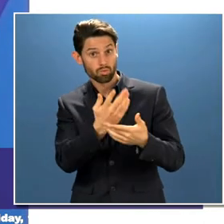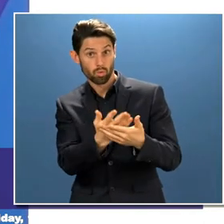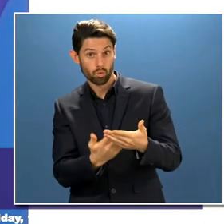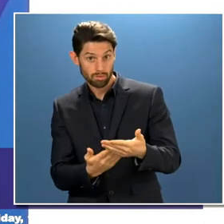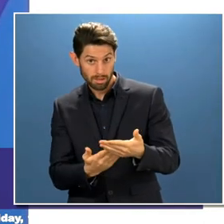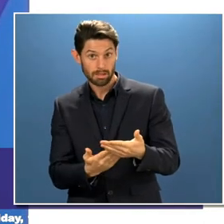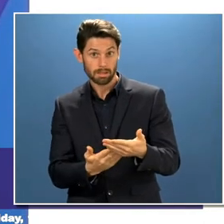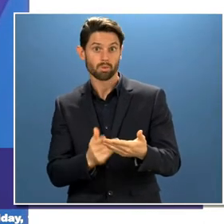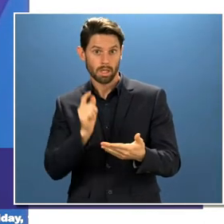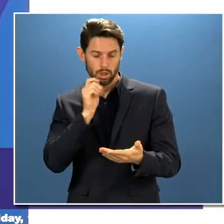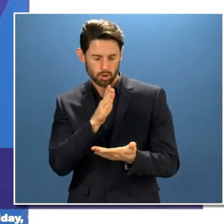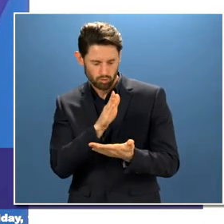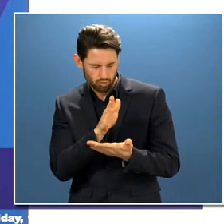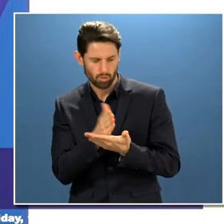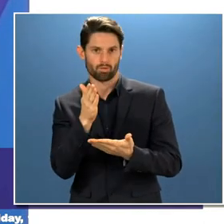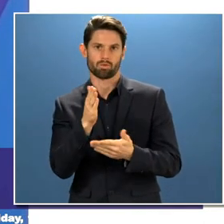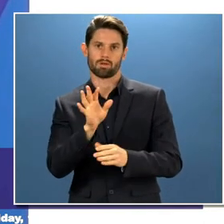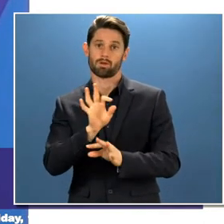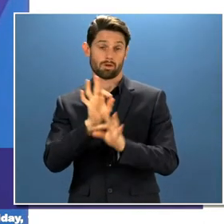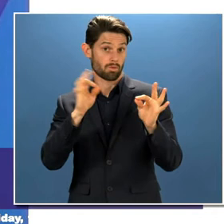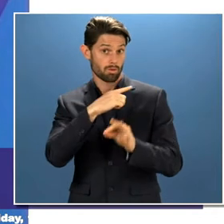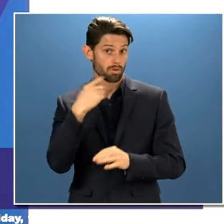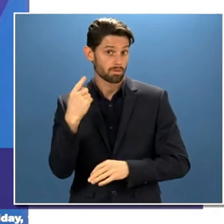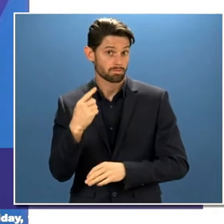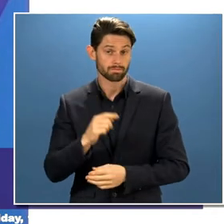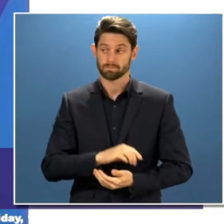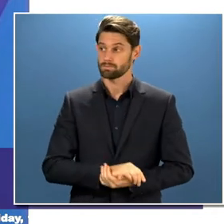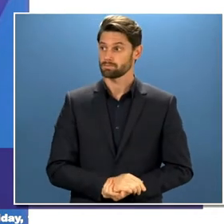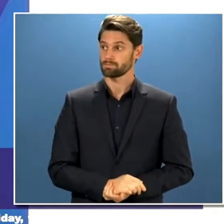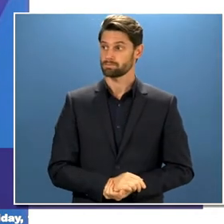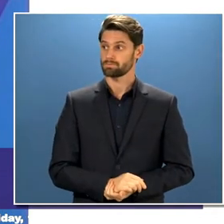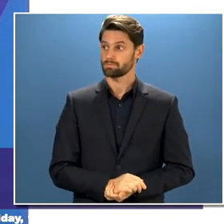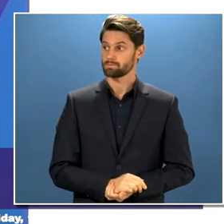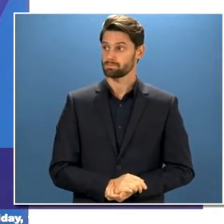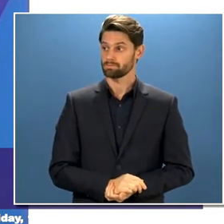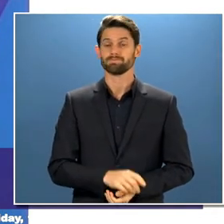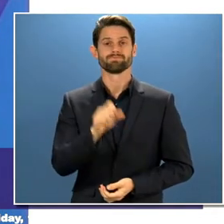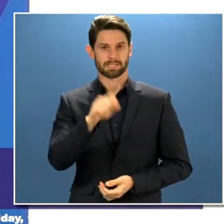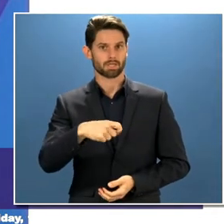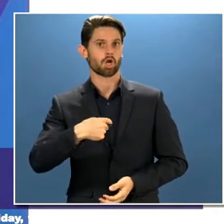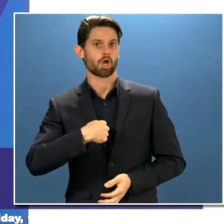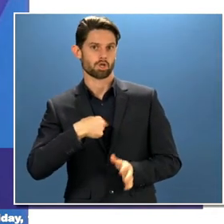will be the truth, the whole truth and nothing but the truth? Yes, I do. Thank you, Ella.